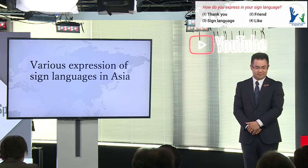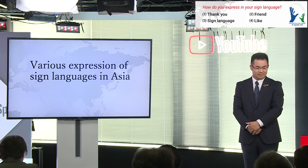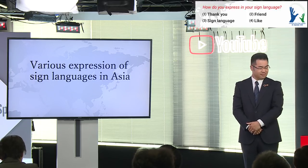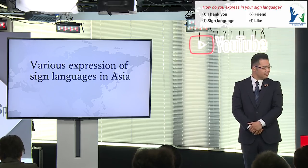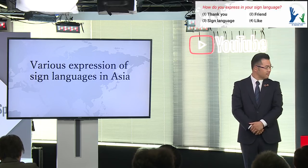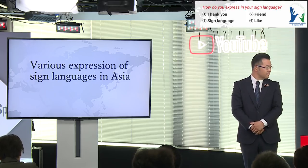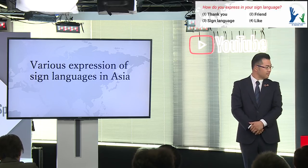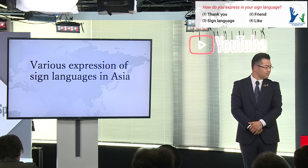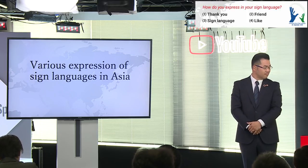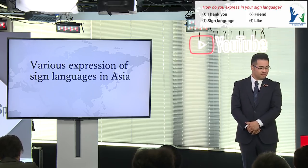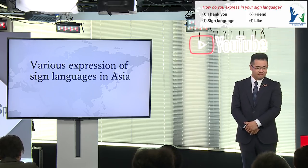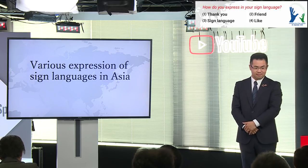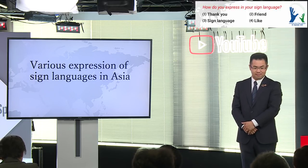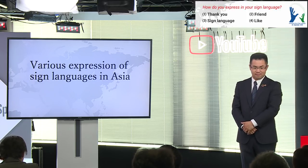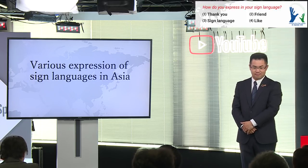languages for each